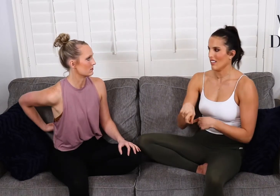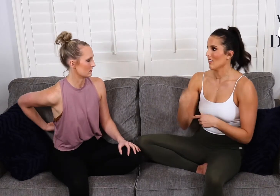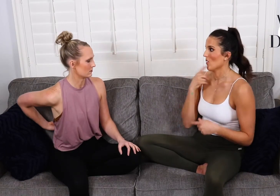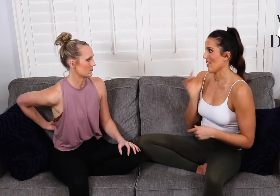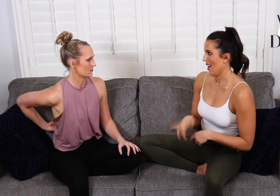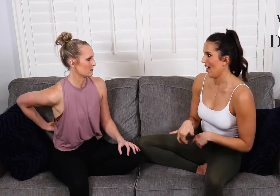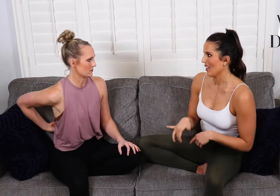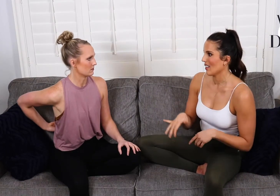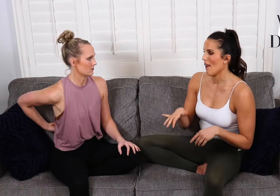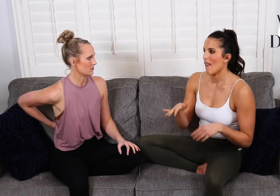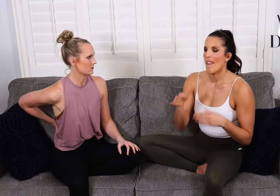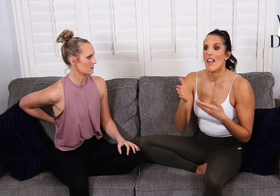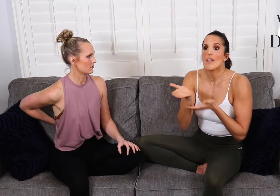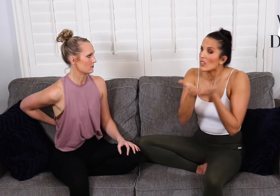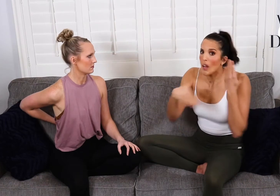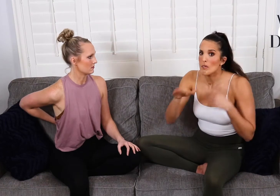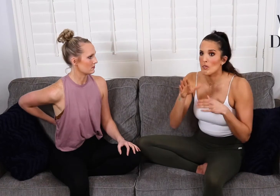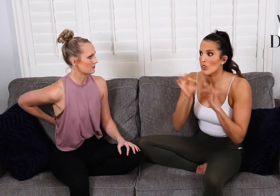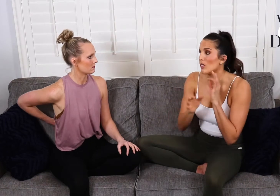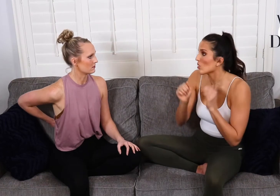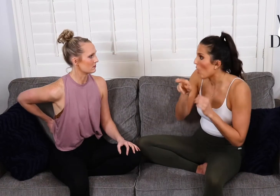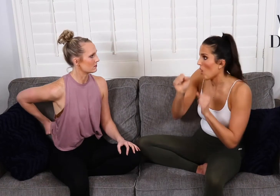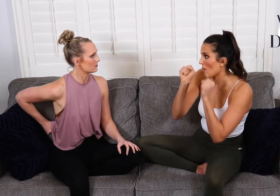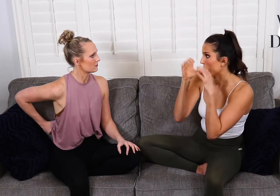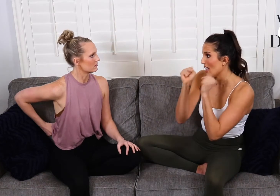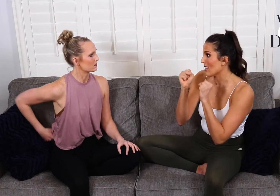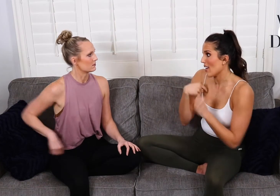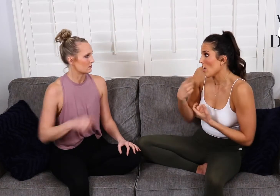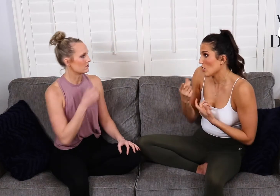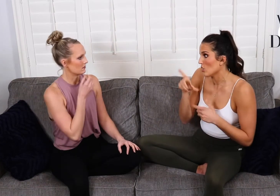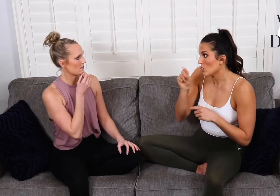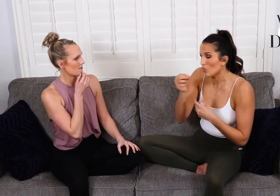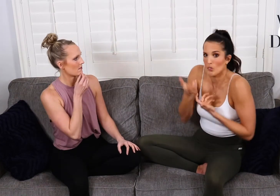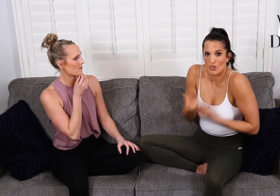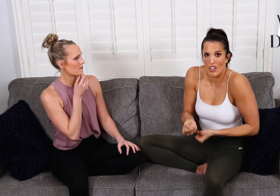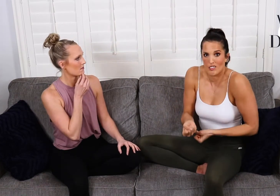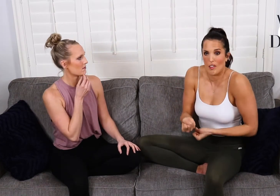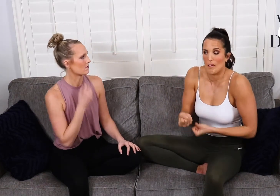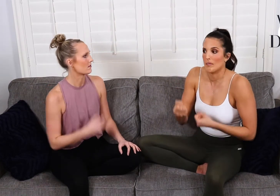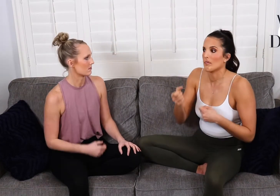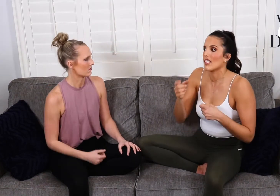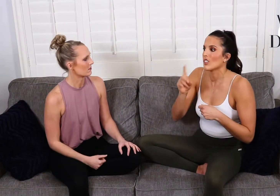get the accessibility I need for that but there are some interpreter who are amazing, that I do trust.